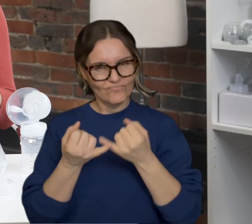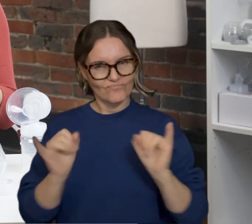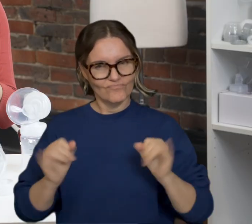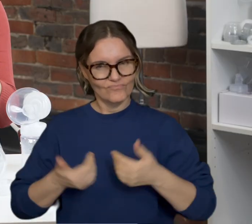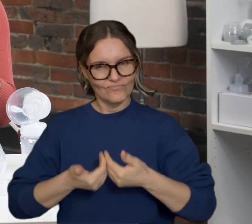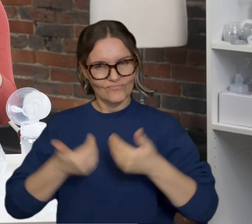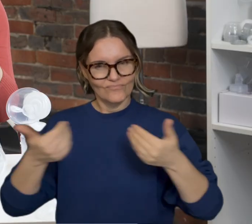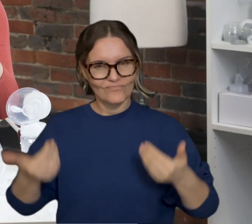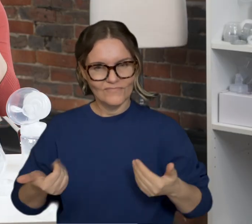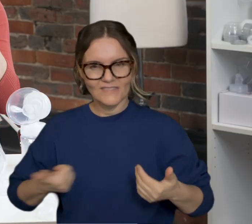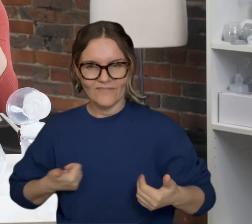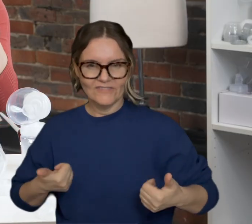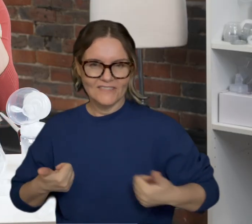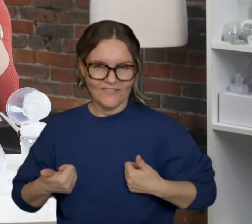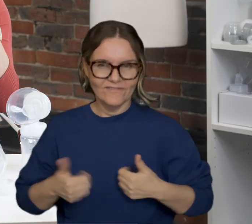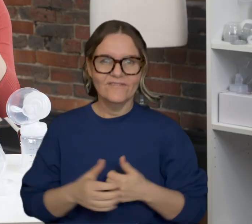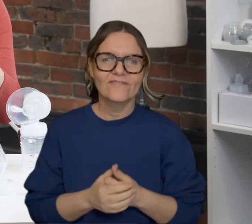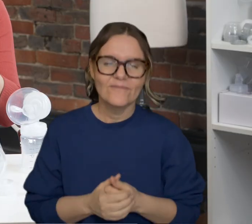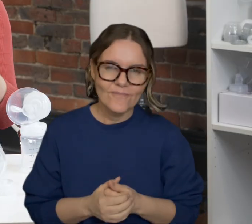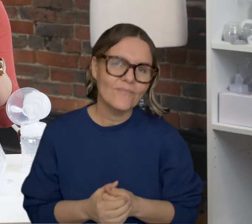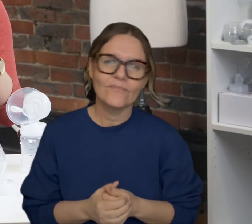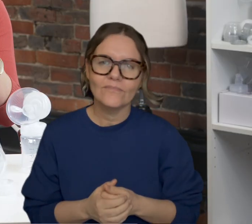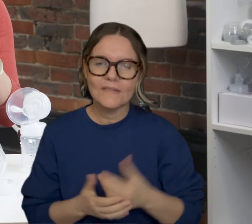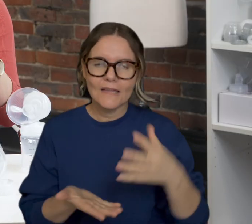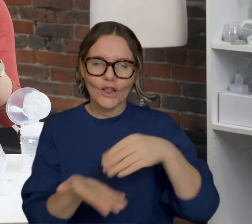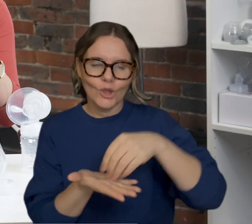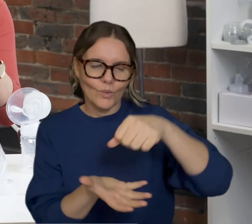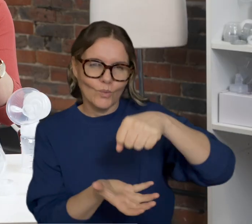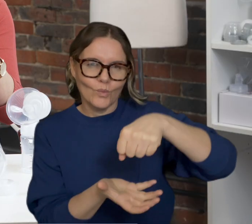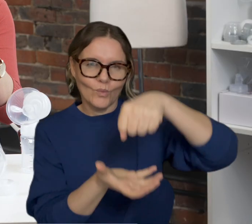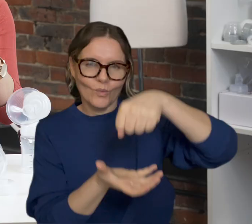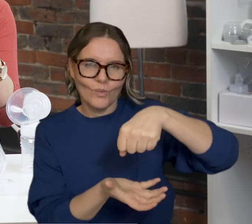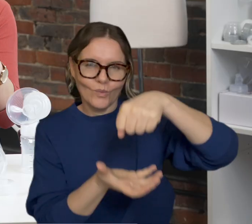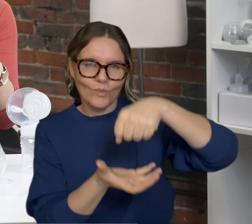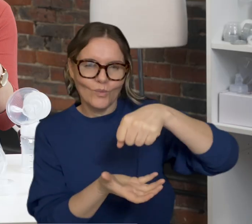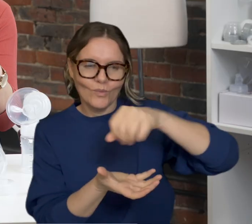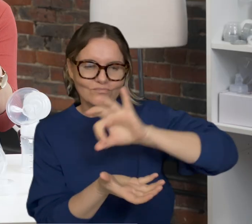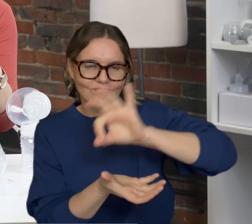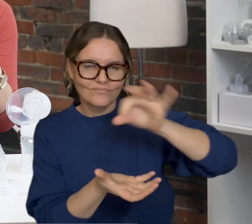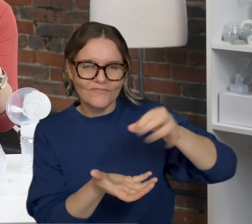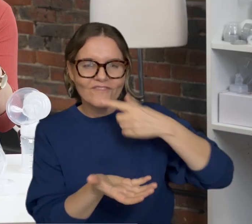has the carrying handle on this pump and it has a nightlight as well with three levels of brightness